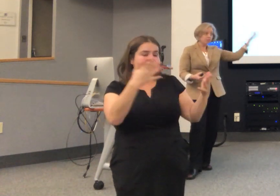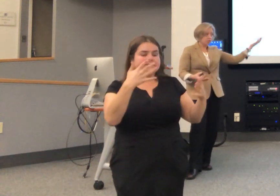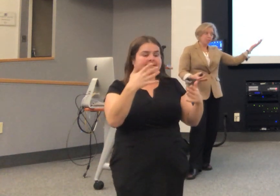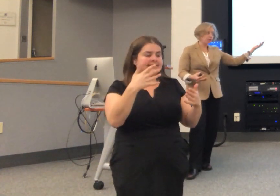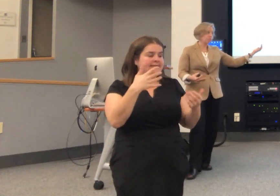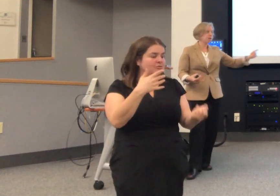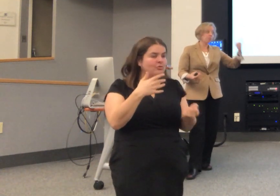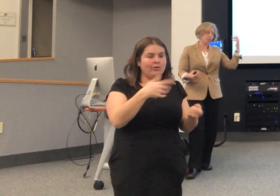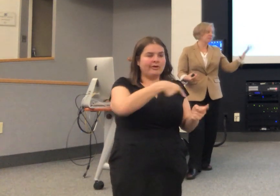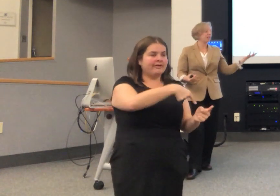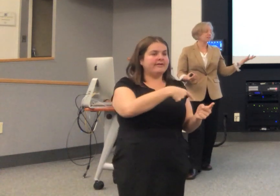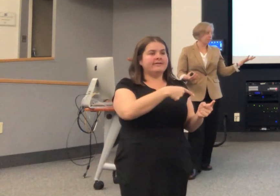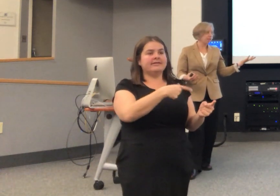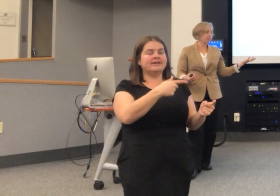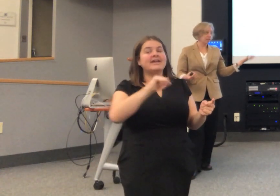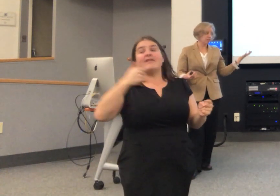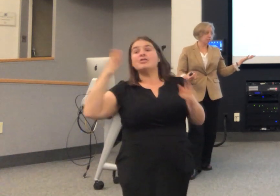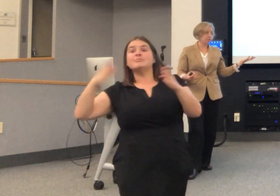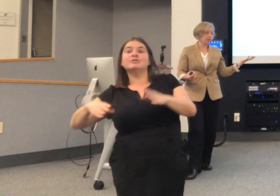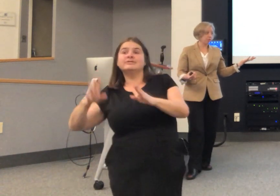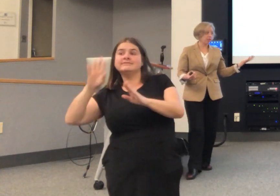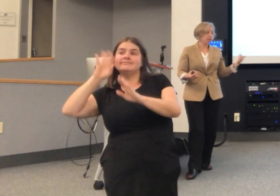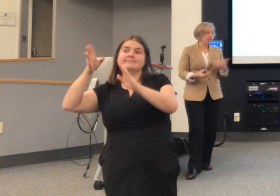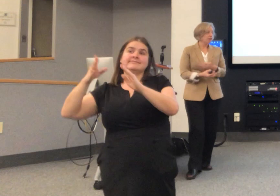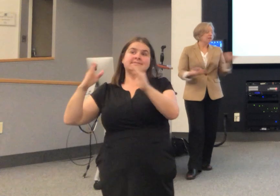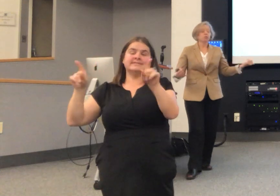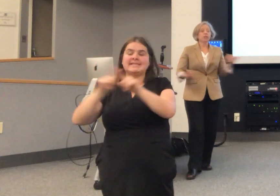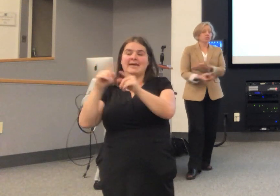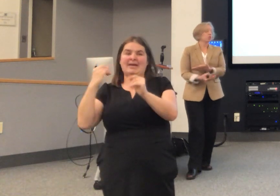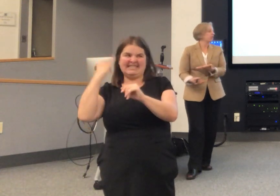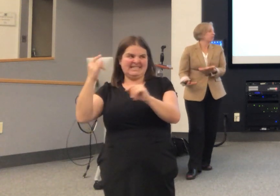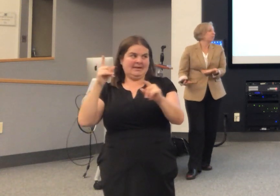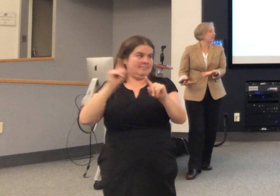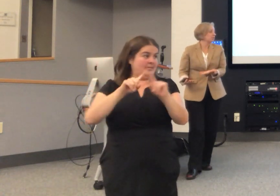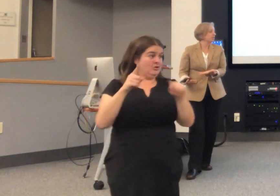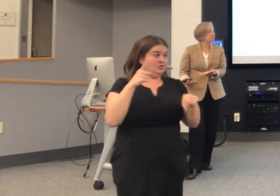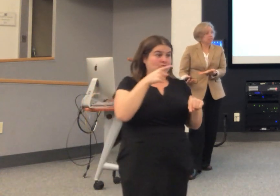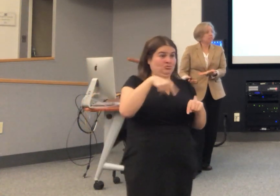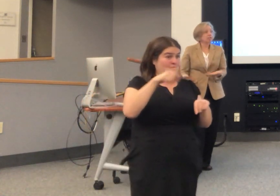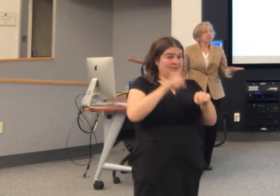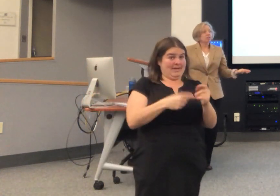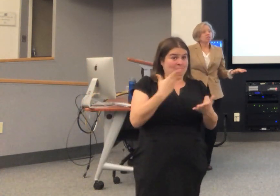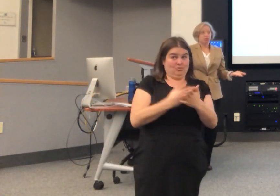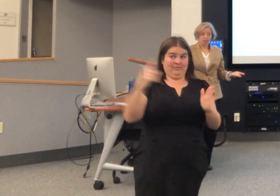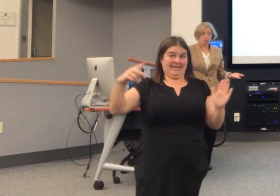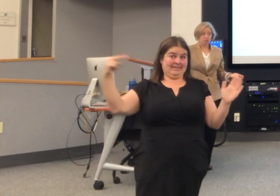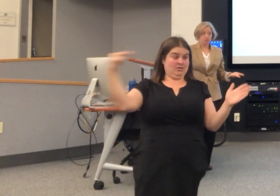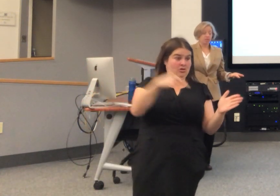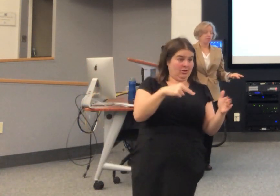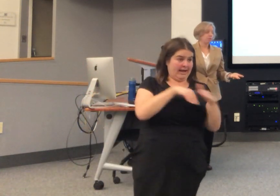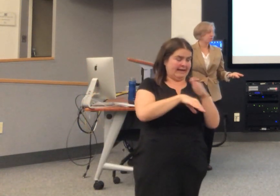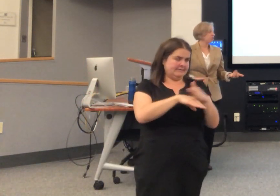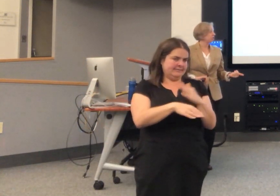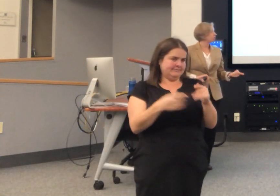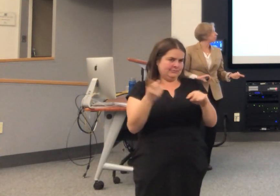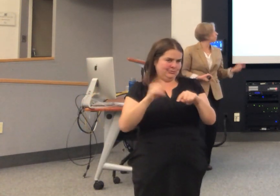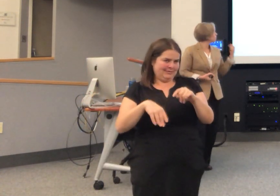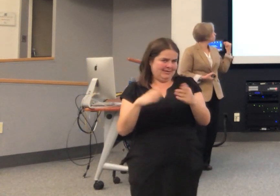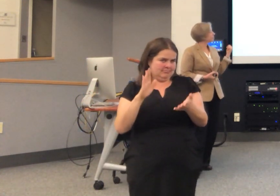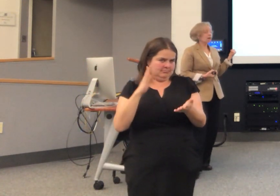even if somebody comes up with the exact same idea and puts it out there, if you can't show that he could possibly have seen it then you can't show that they infringed it.